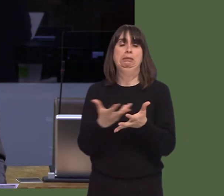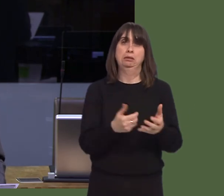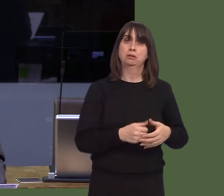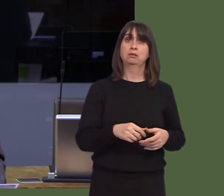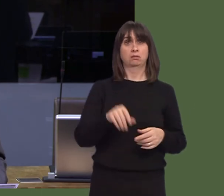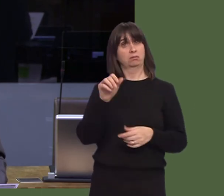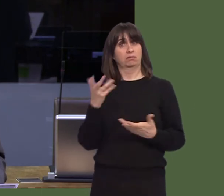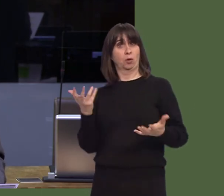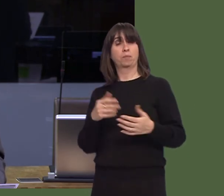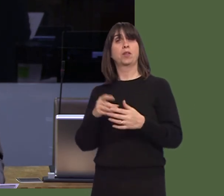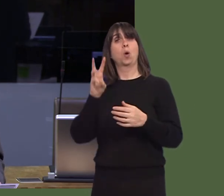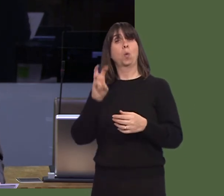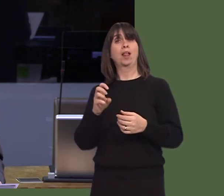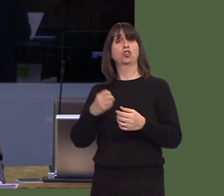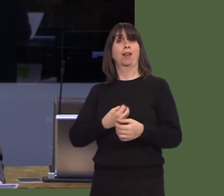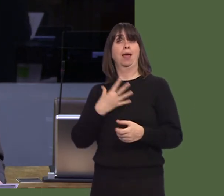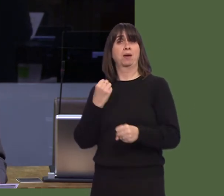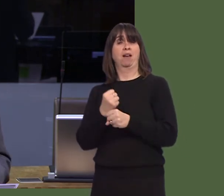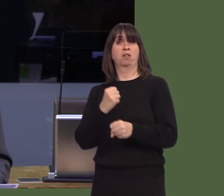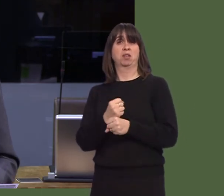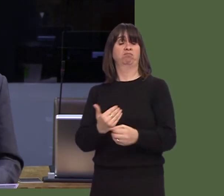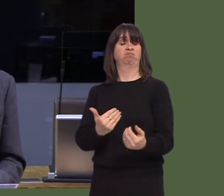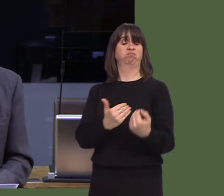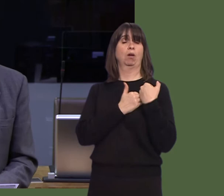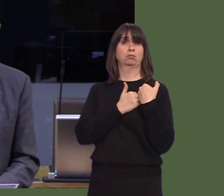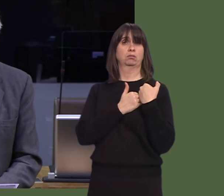are extra barriers in place in terms of them accessing the European market.